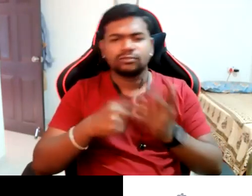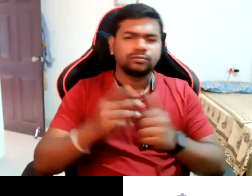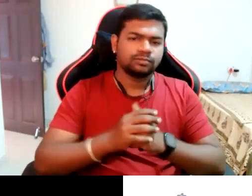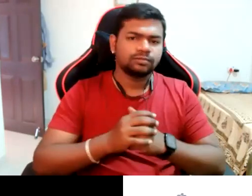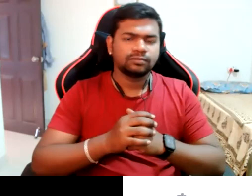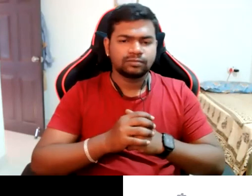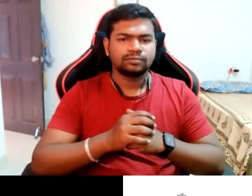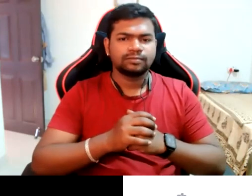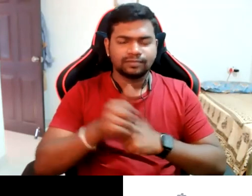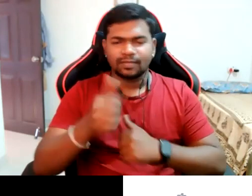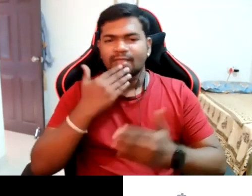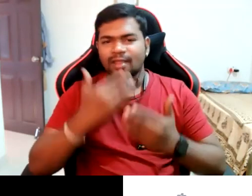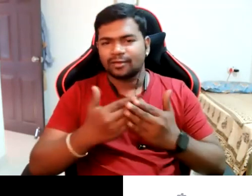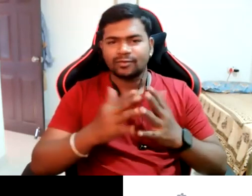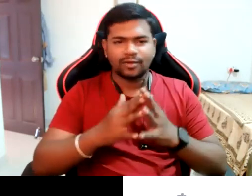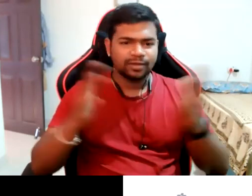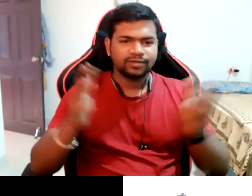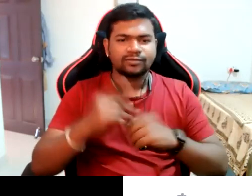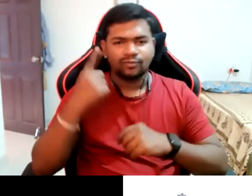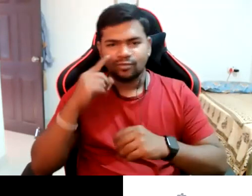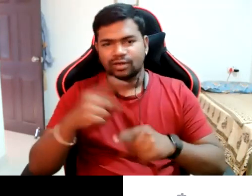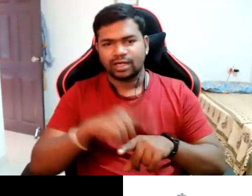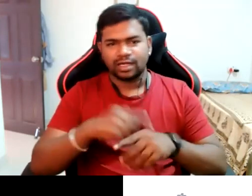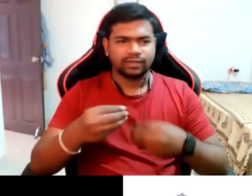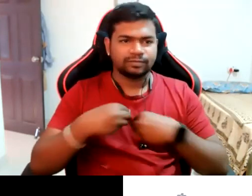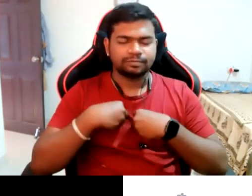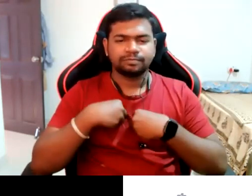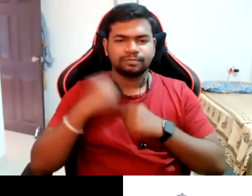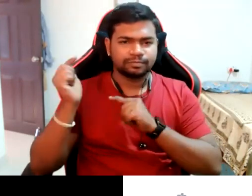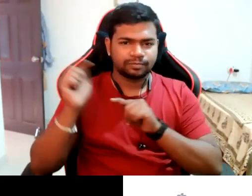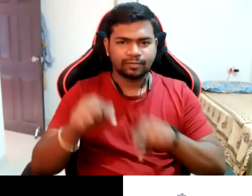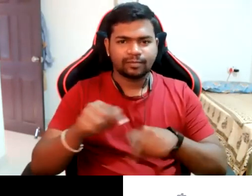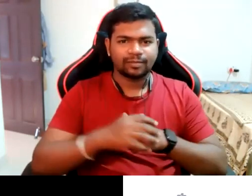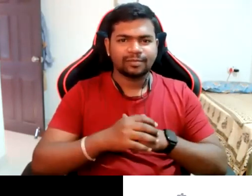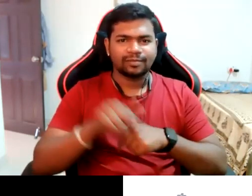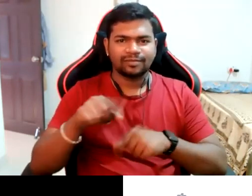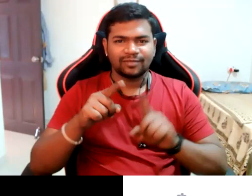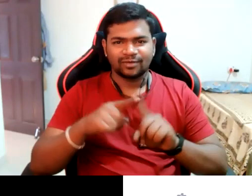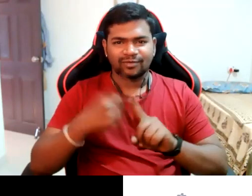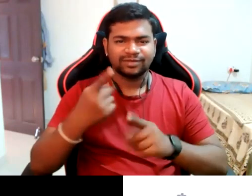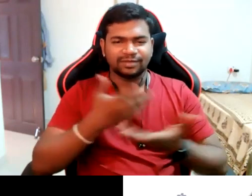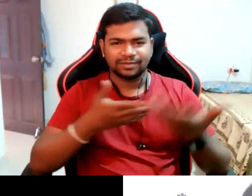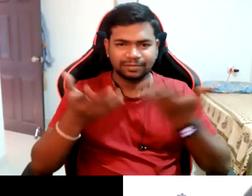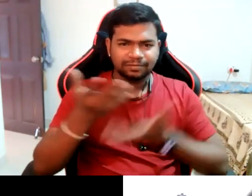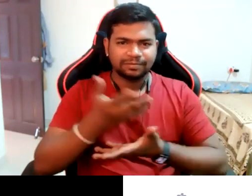Thank you so much for taking the time and coming to you now. Great our first ever webinar.